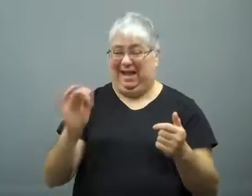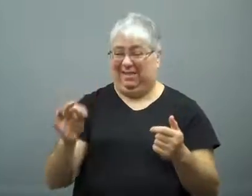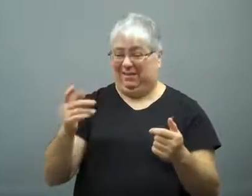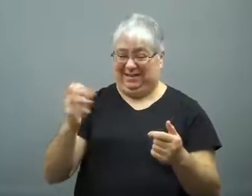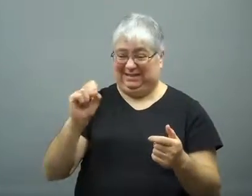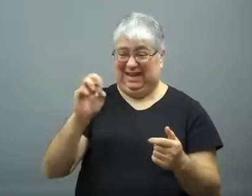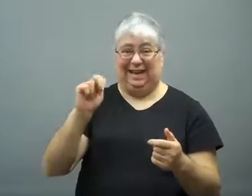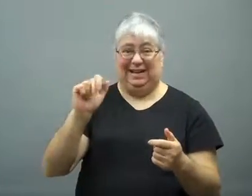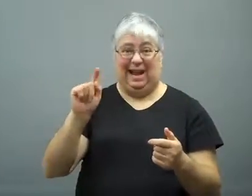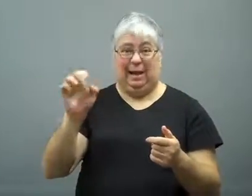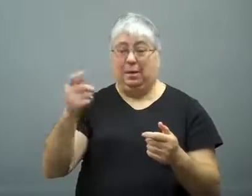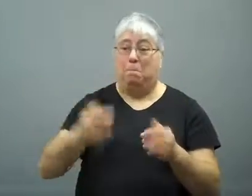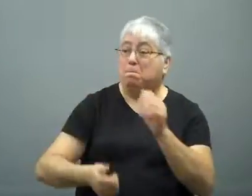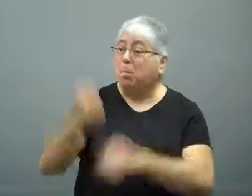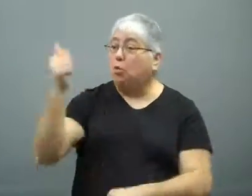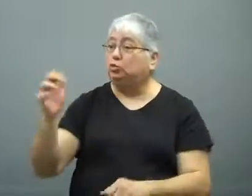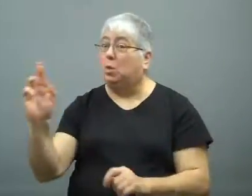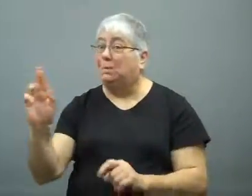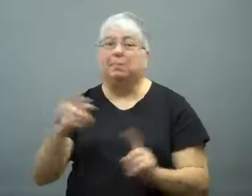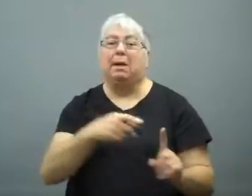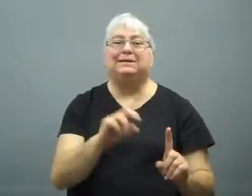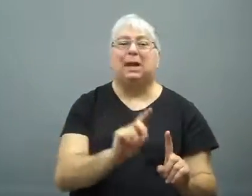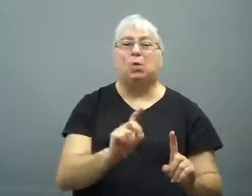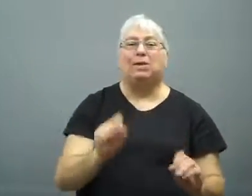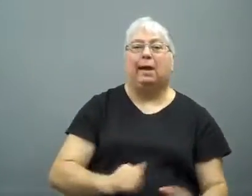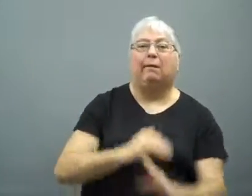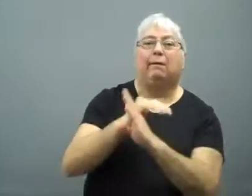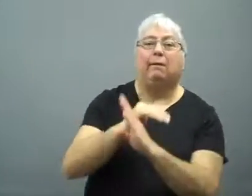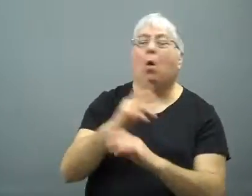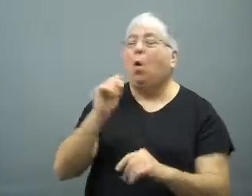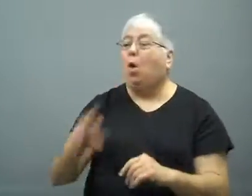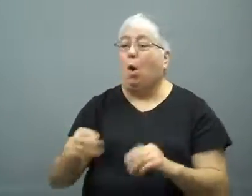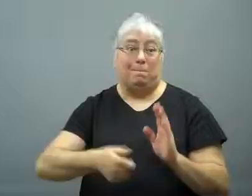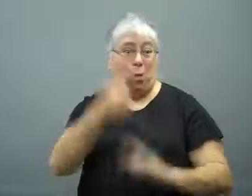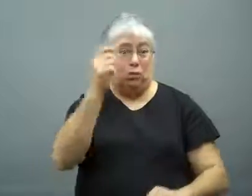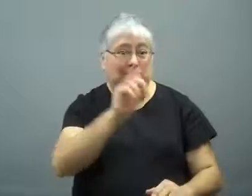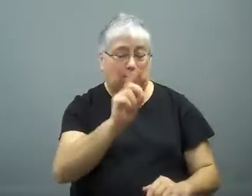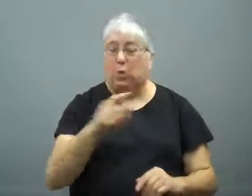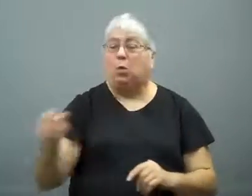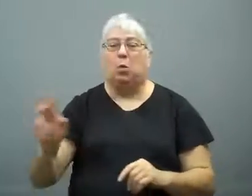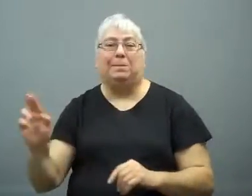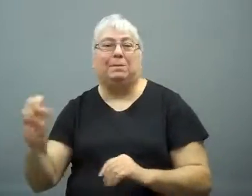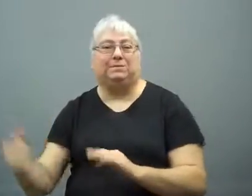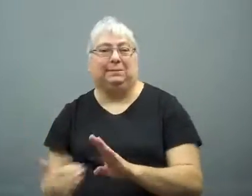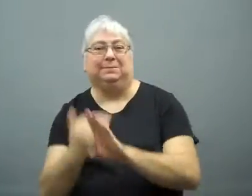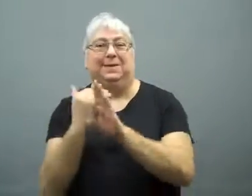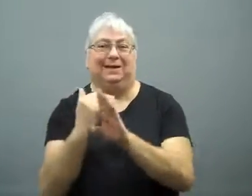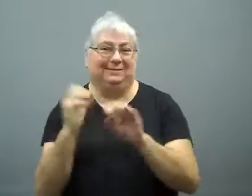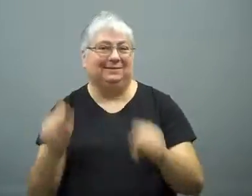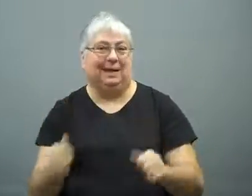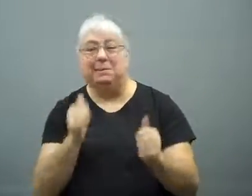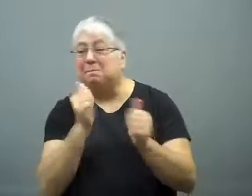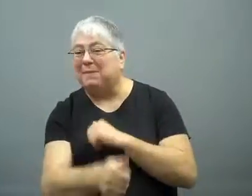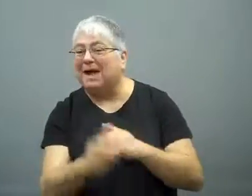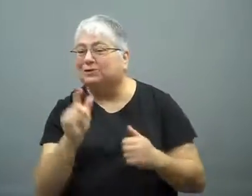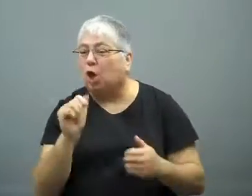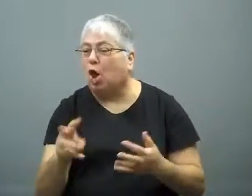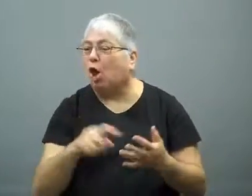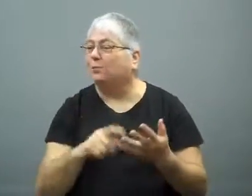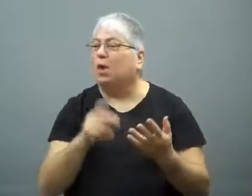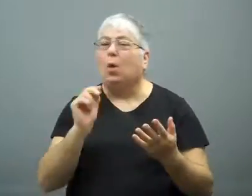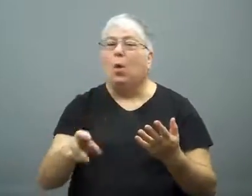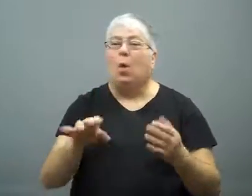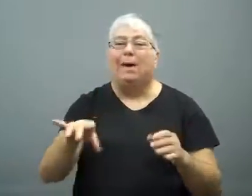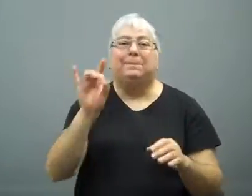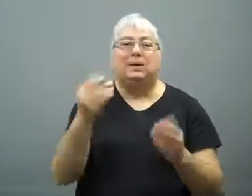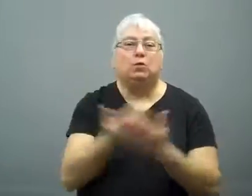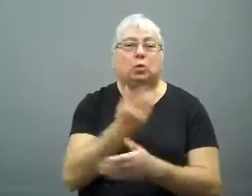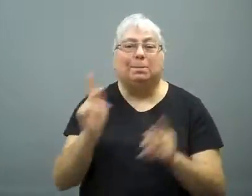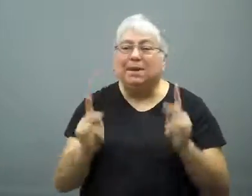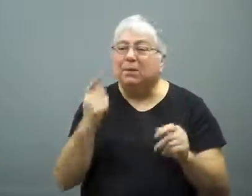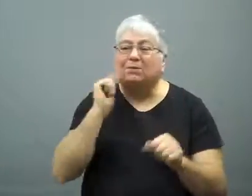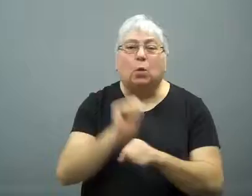If the Senate is Republican controlled, the Democrats can use it to block bills.